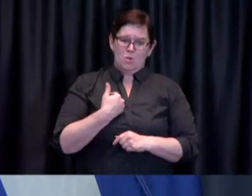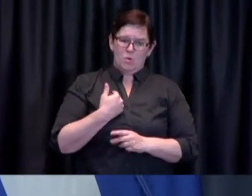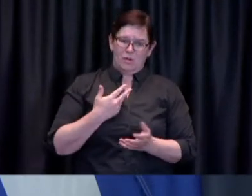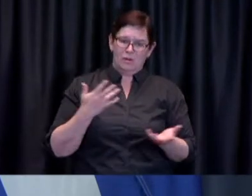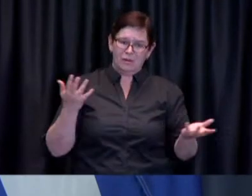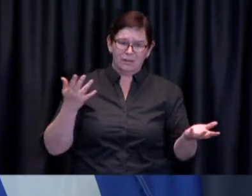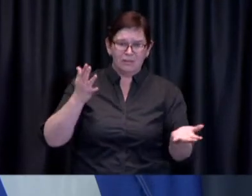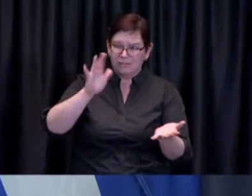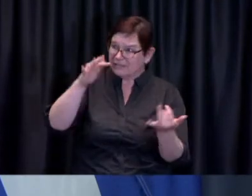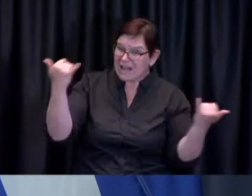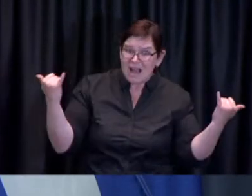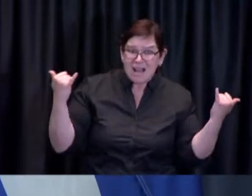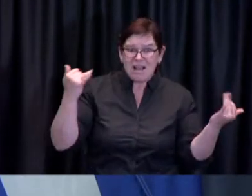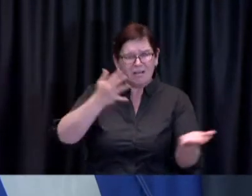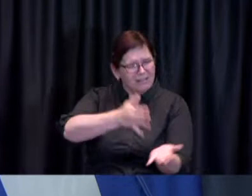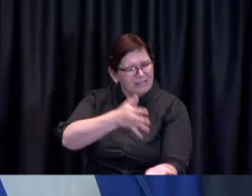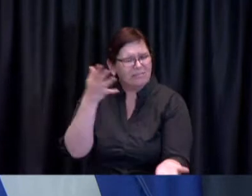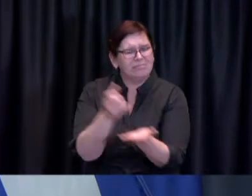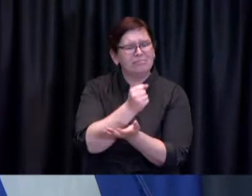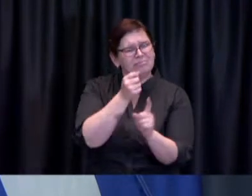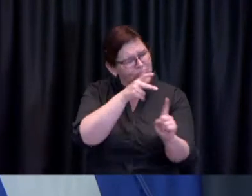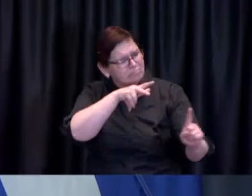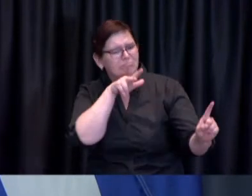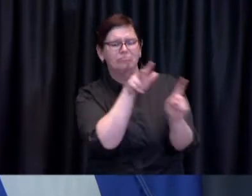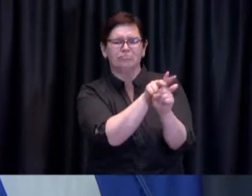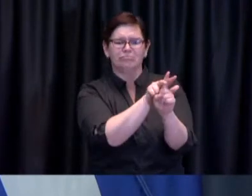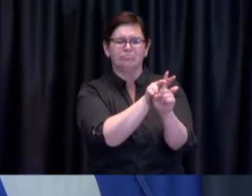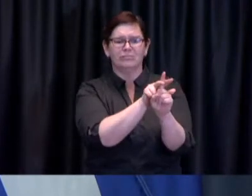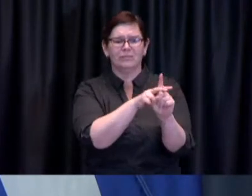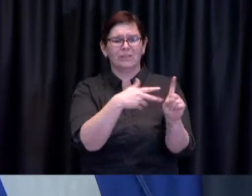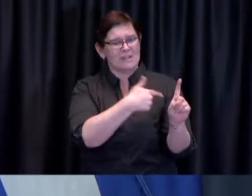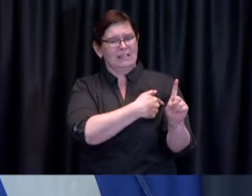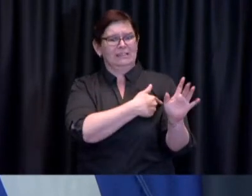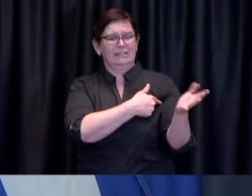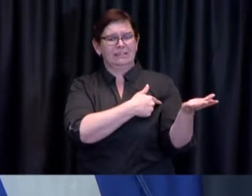and to take advantage of the protective benefit of vaccines for themselves and for